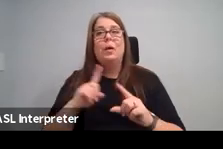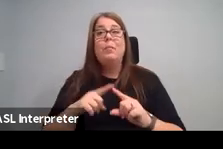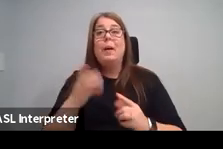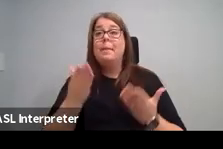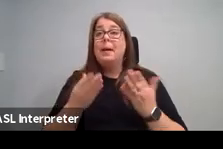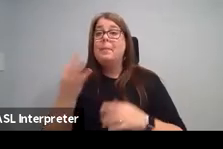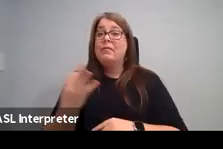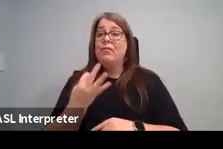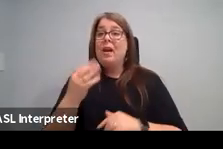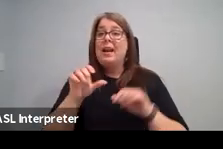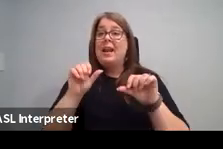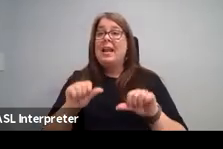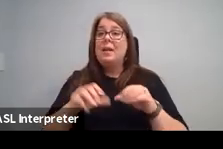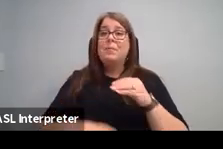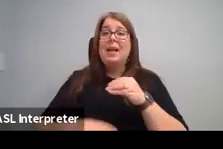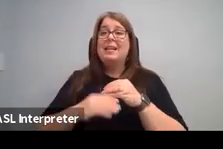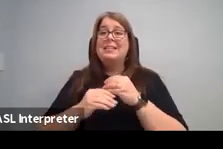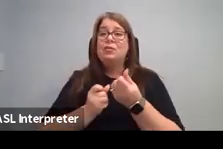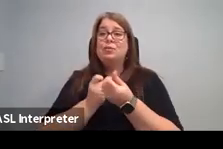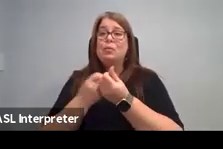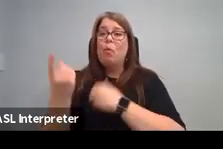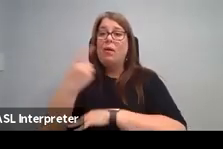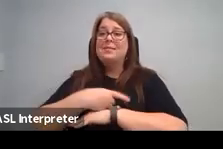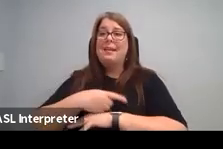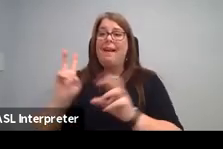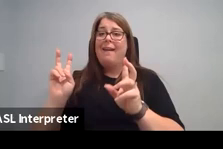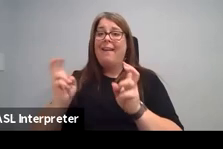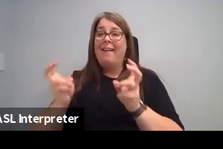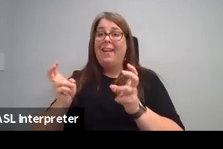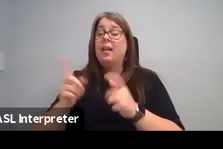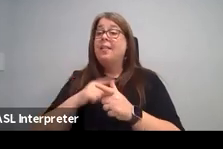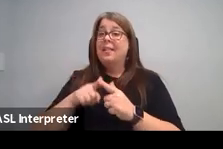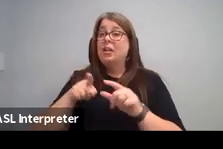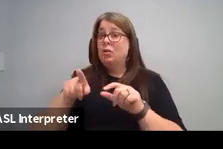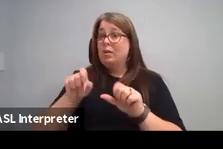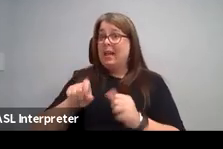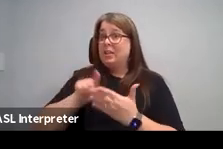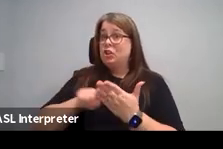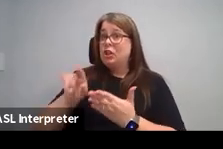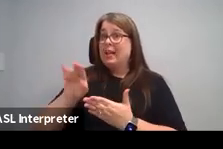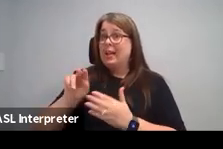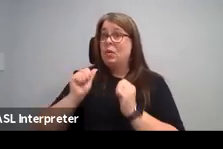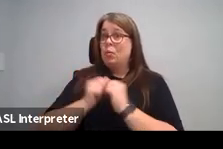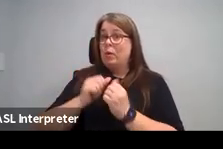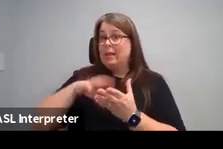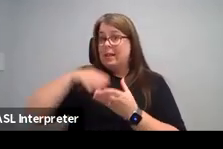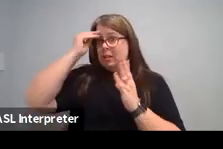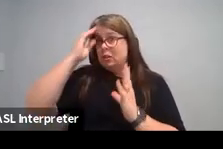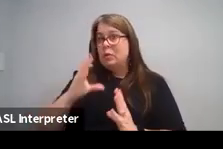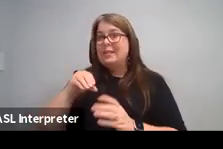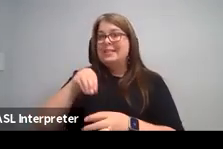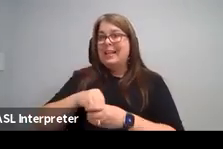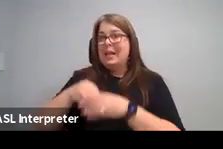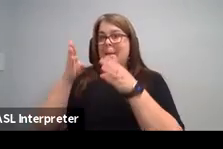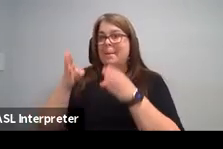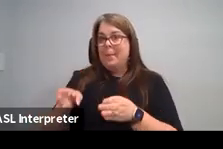Jewyl Alderson Clarke, SDCOE: So that might be your time to intentionally check in with students that you have in person and you're only going to check in with each student every other week because you're only seeing them every other week.